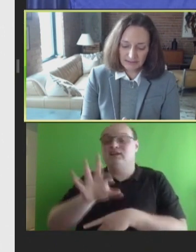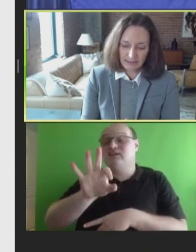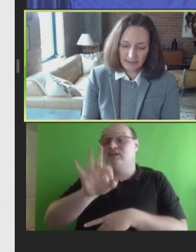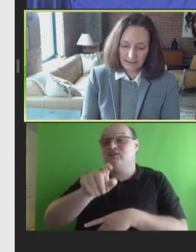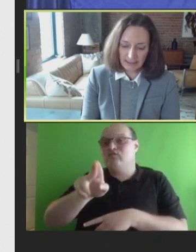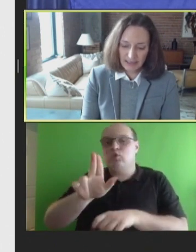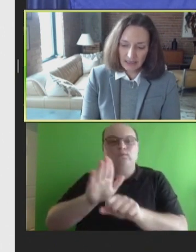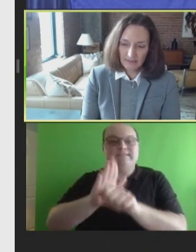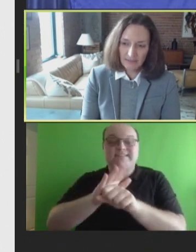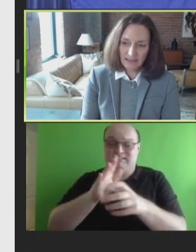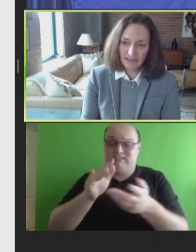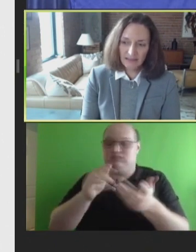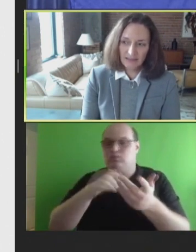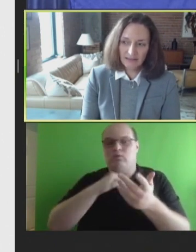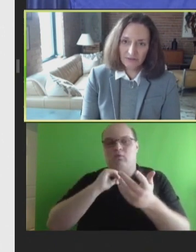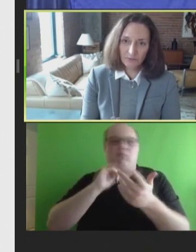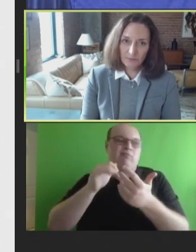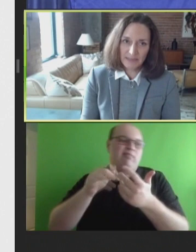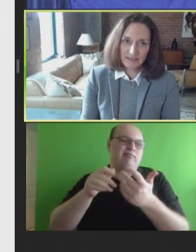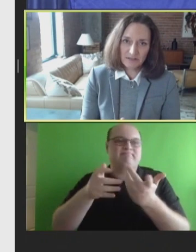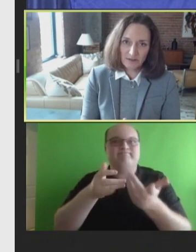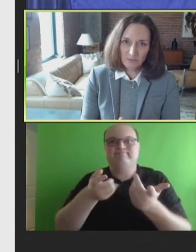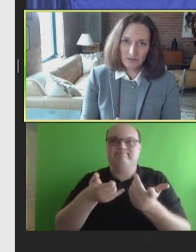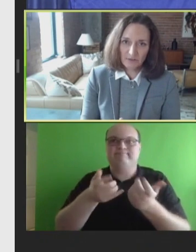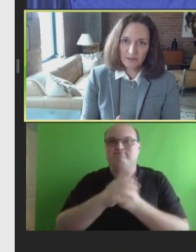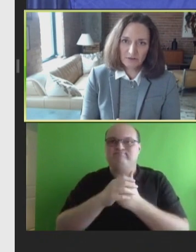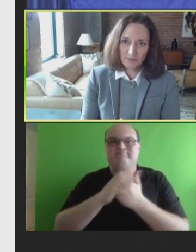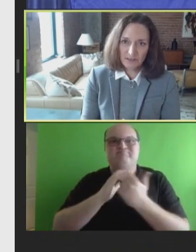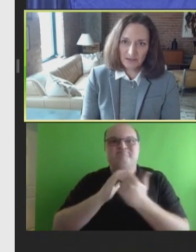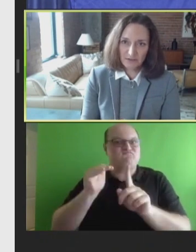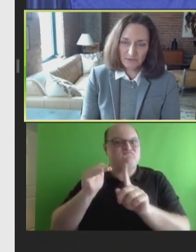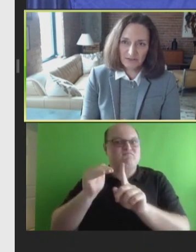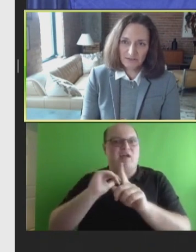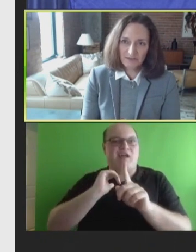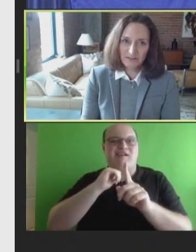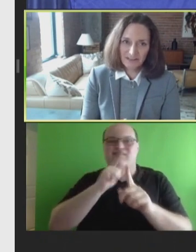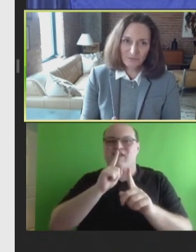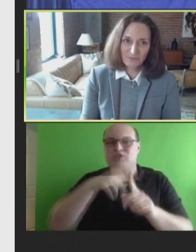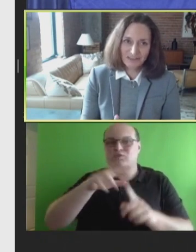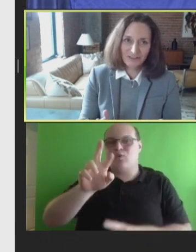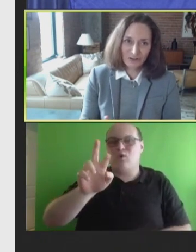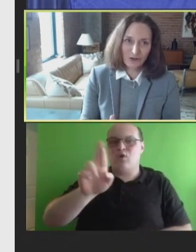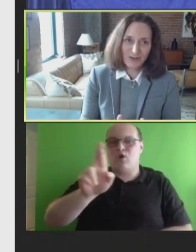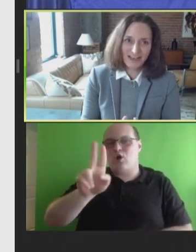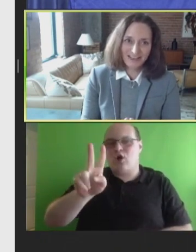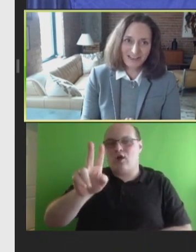or that seasonality. To remind us all, we're not quite sure what the RSV season is. Is it going to